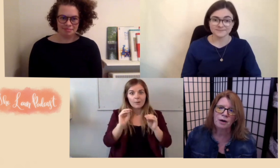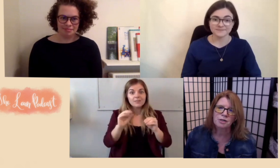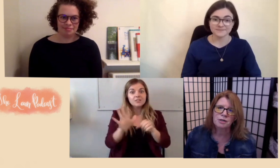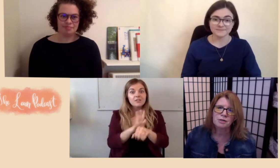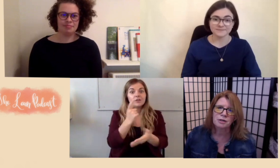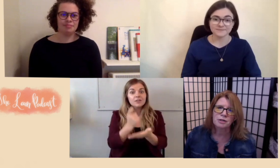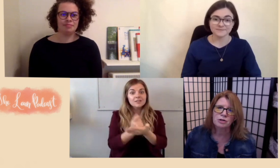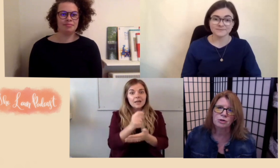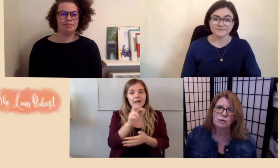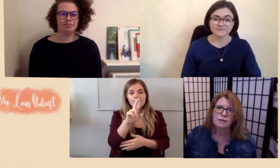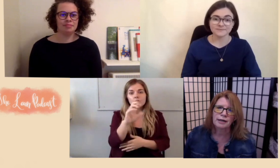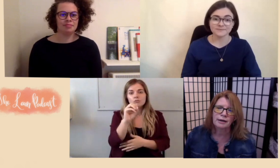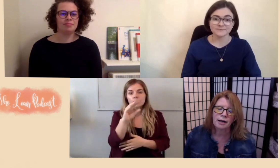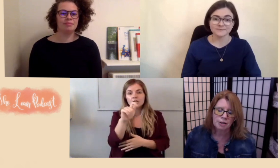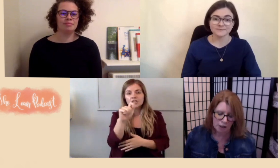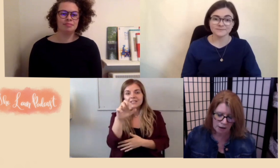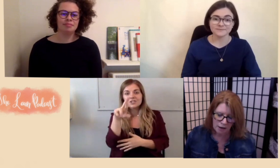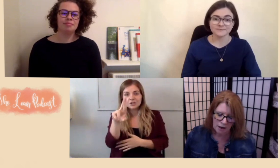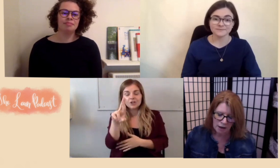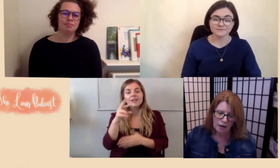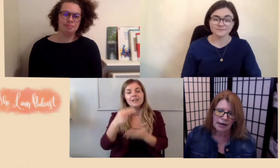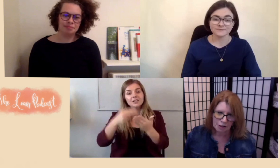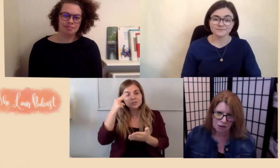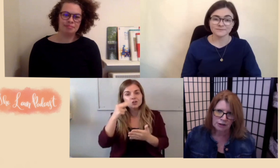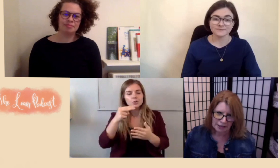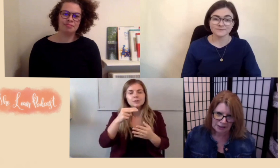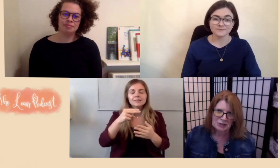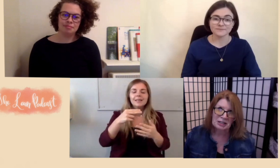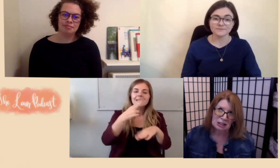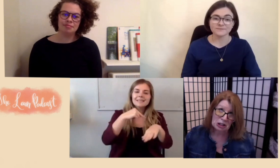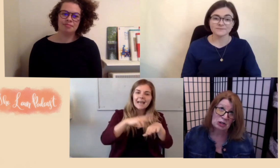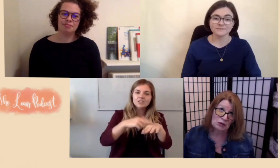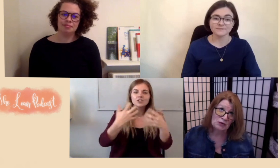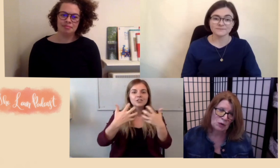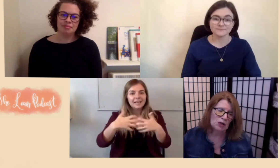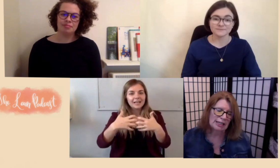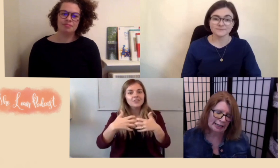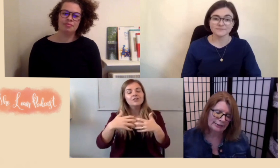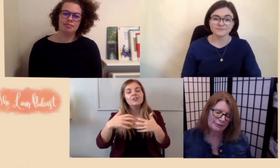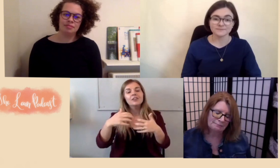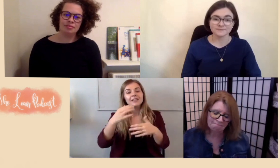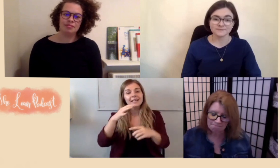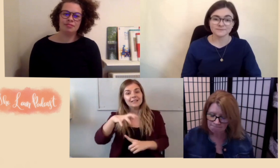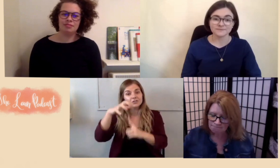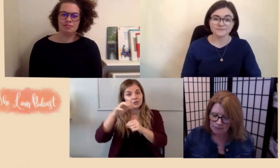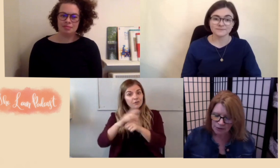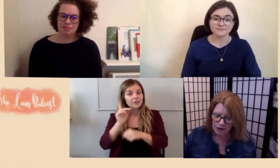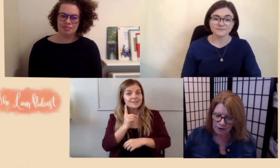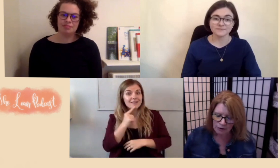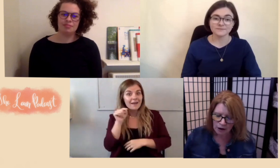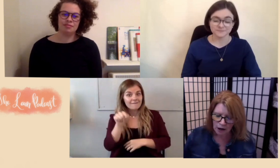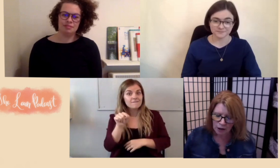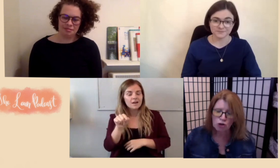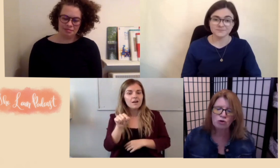National Technical Institute for the Deaf. They're a new graduate program in healthcare interpreting.